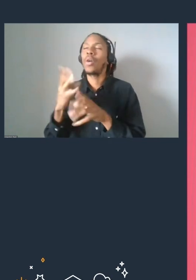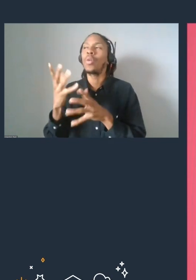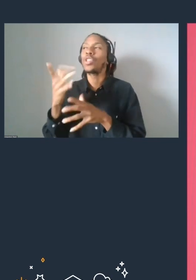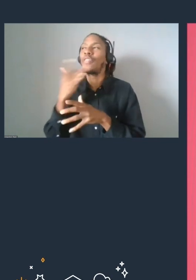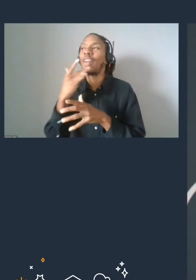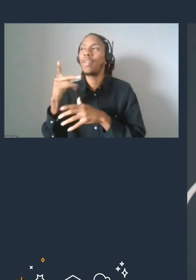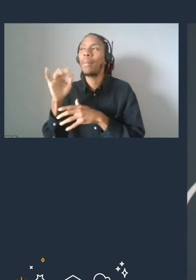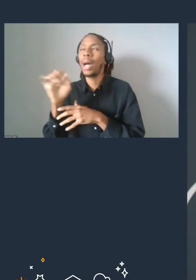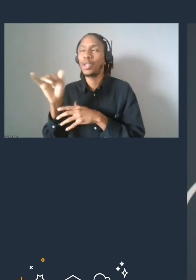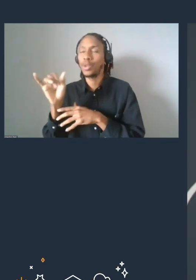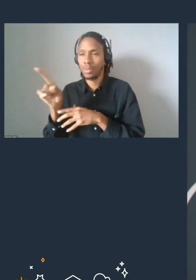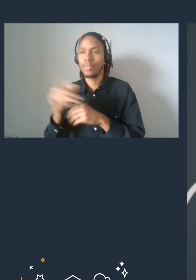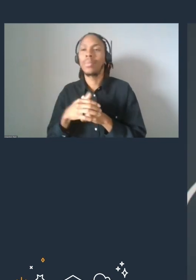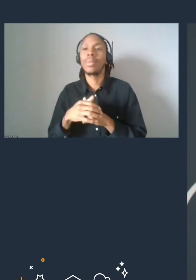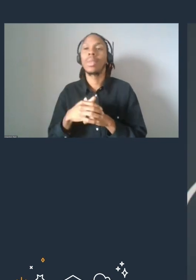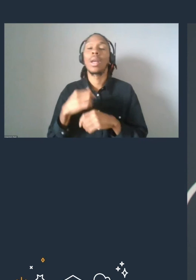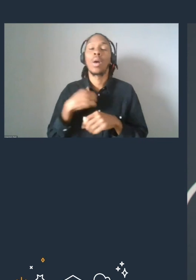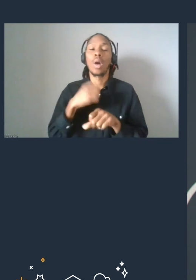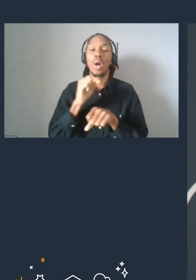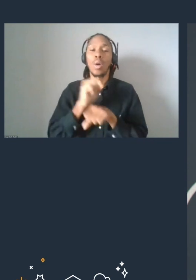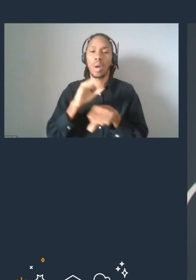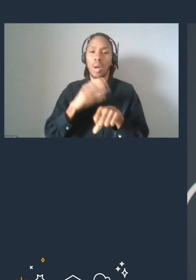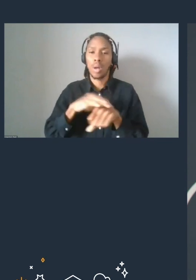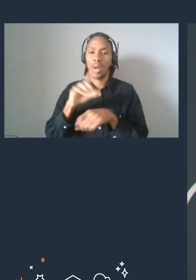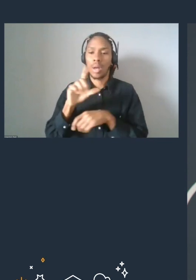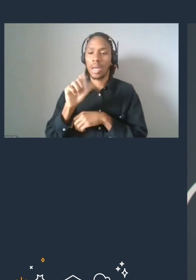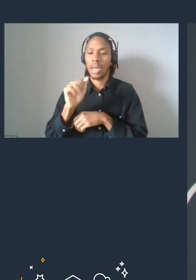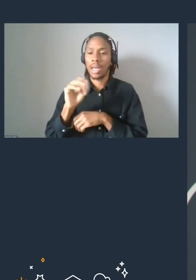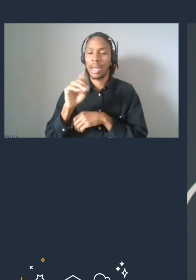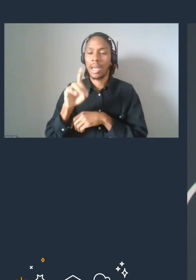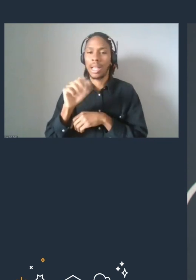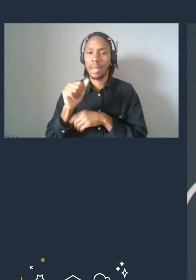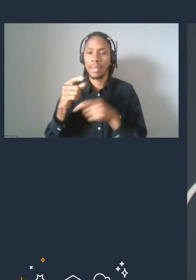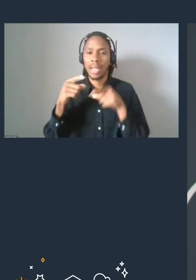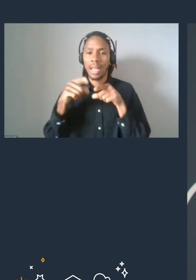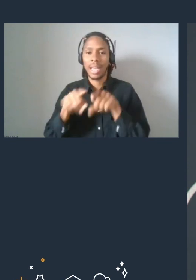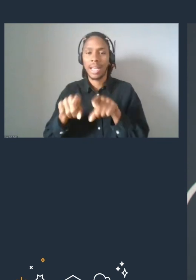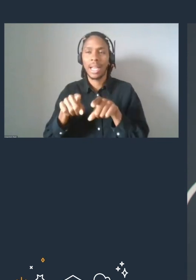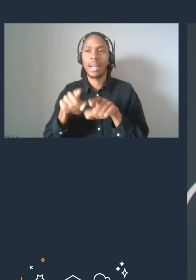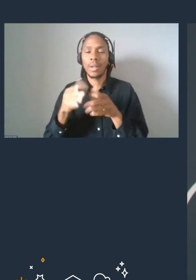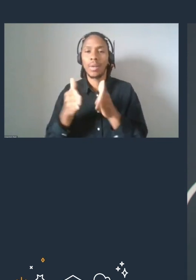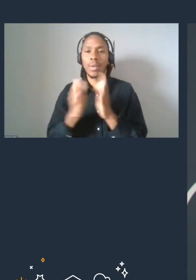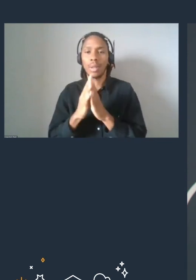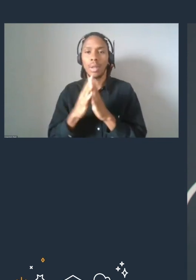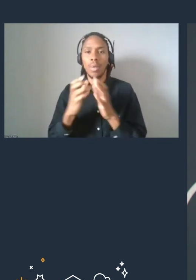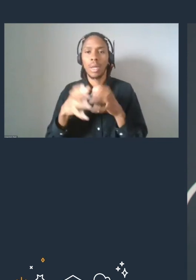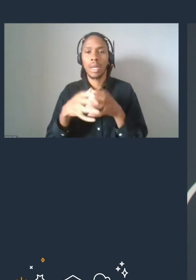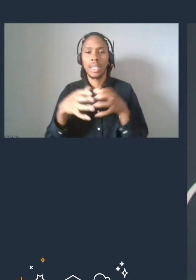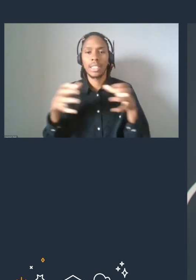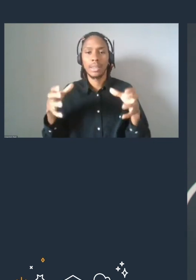Okay, so we are working on the inline PUT request. In the fullness of time, we are looking to expand into extending into other areas too.